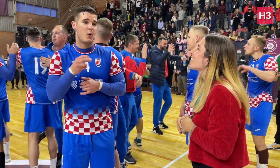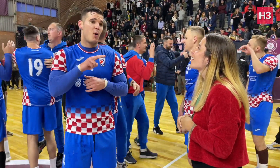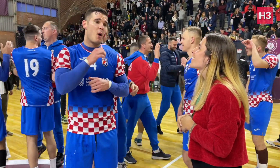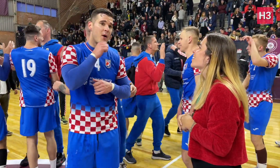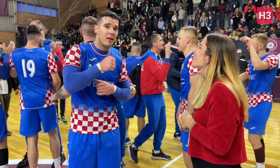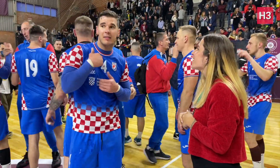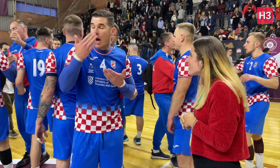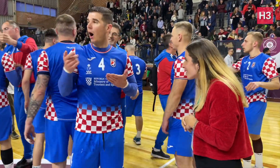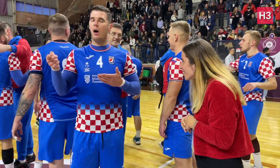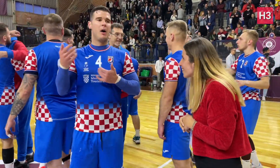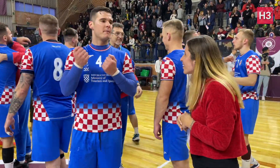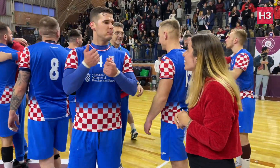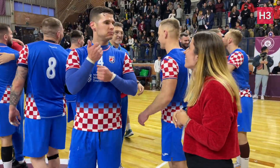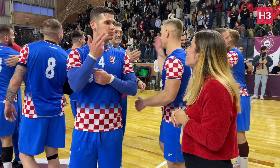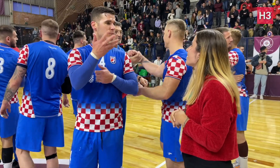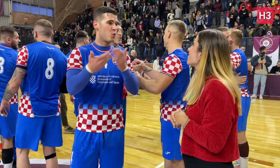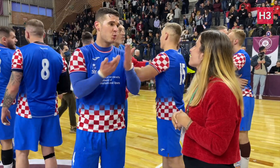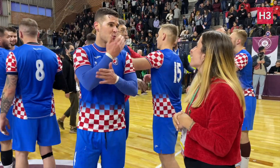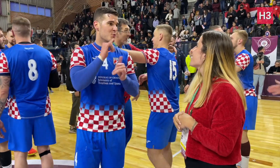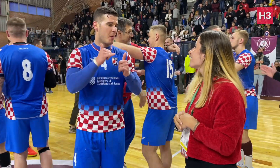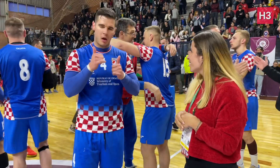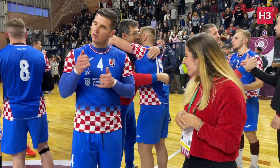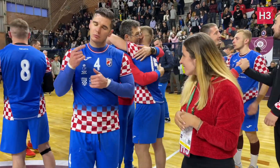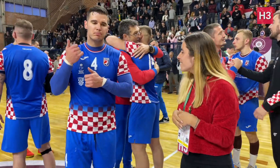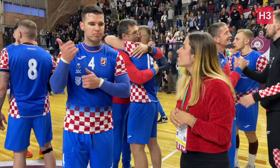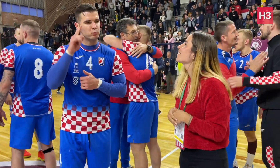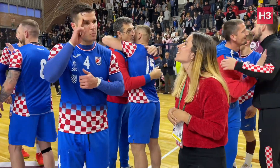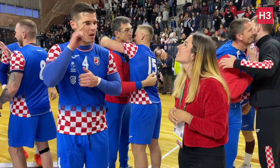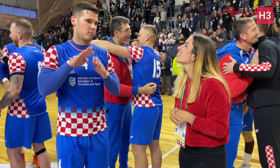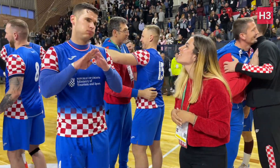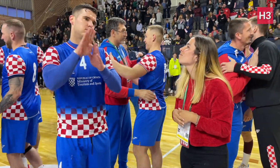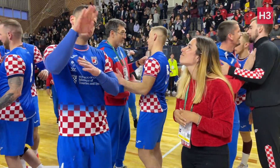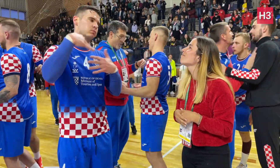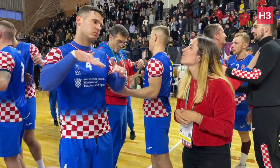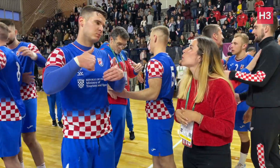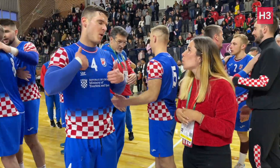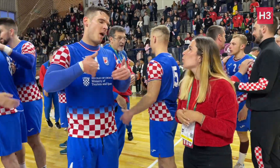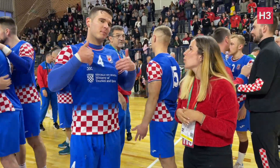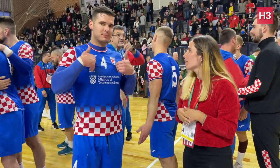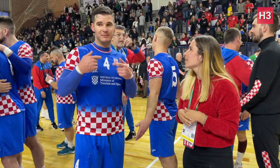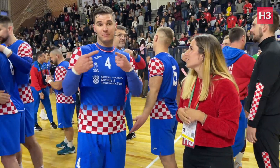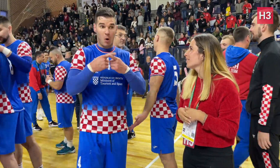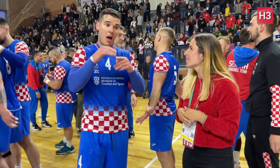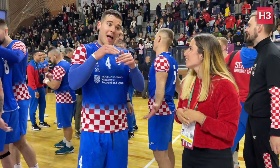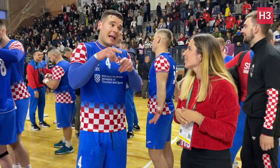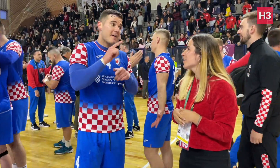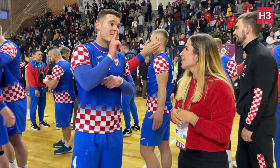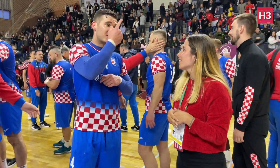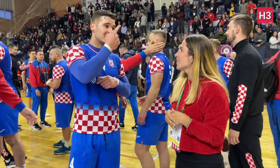Now we see new players on their team and they have quite improved, and I’m glad about that.